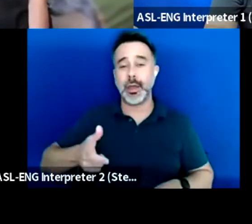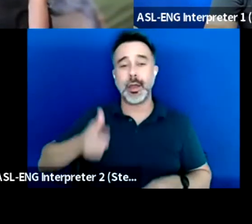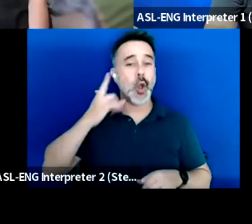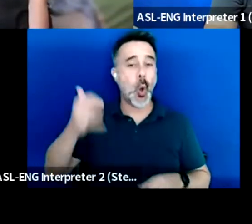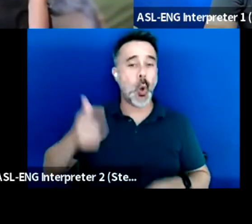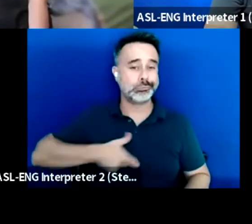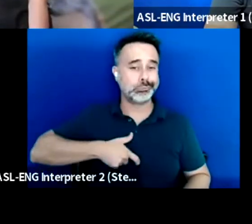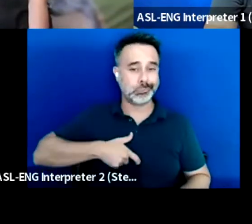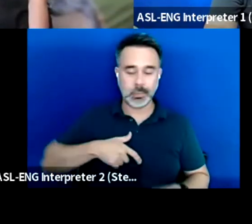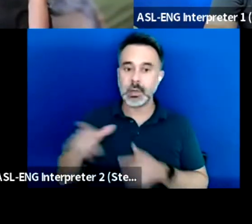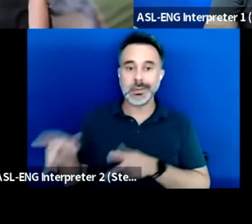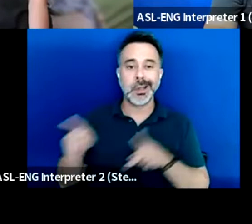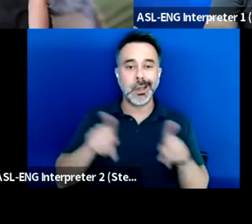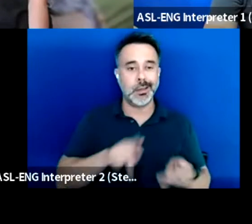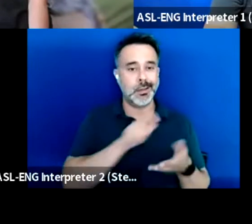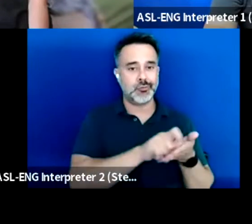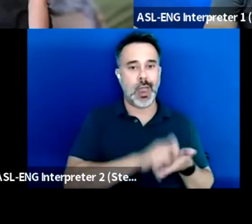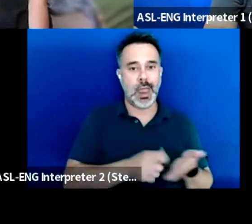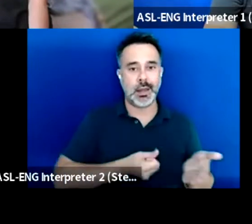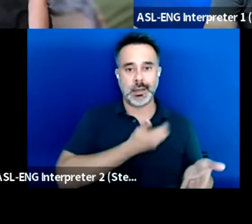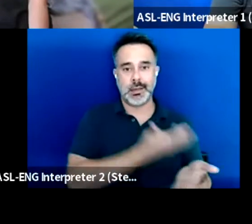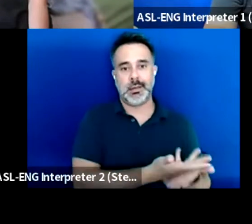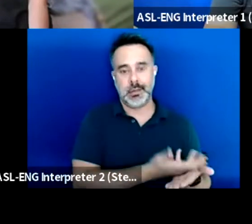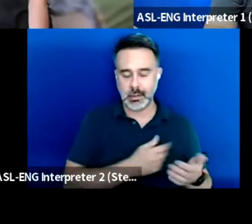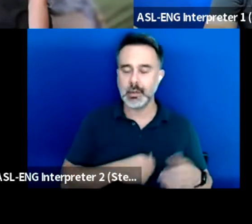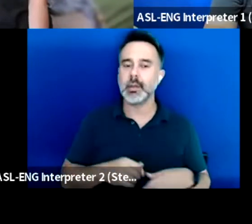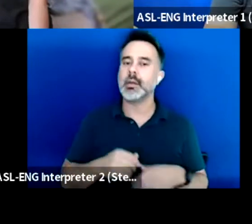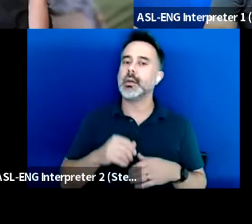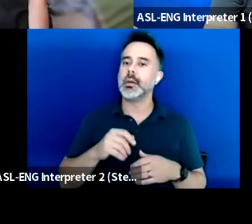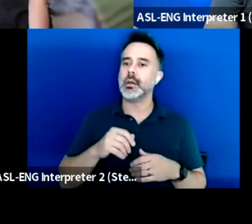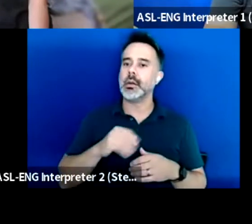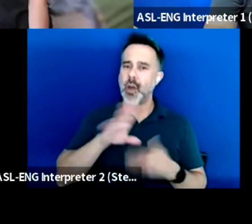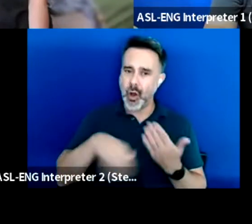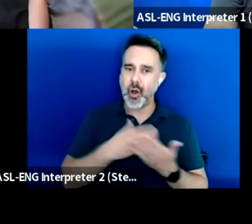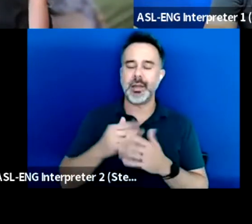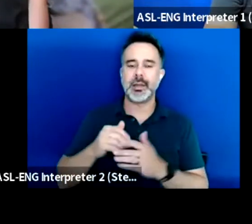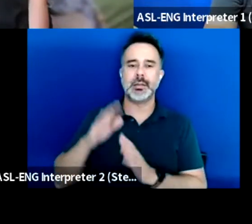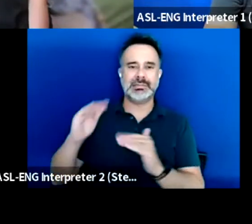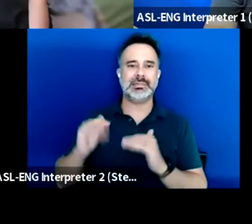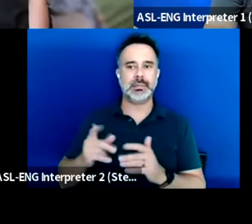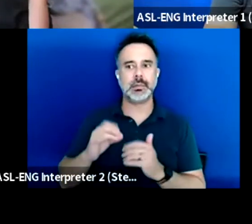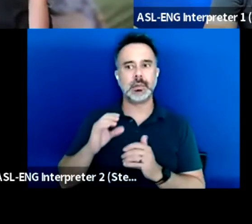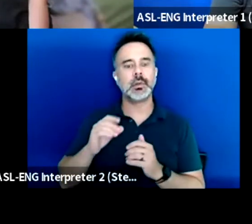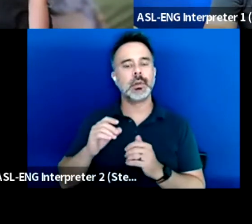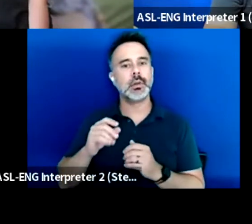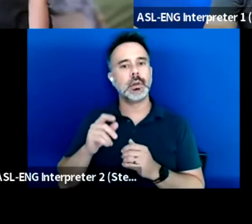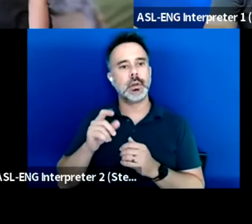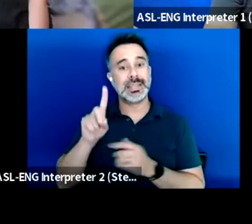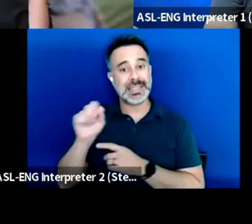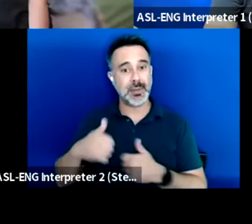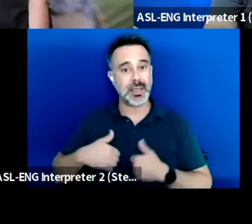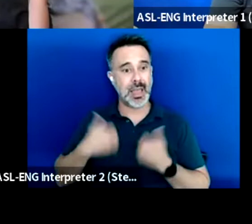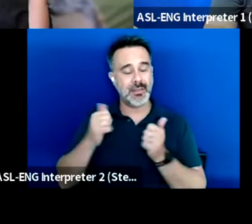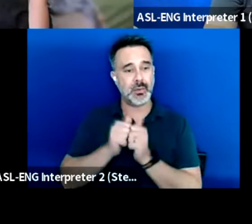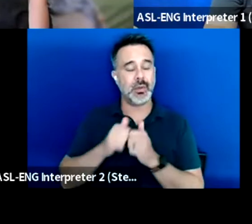I do not write for representation's sake or to satisfy an audience's hunger for authentic intersectional stories.